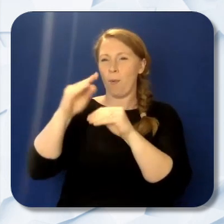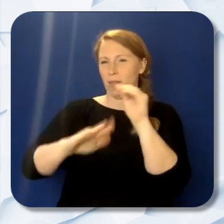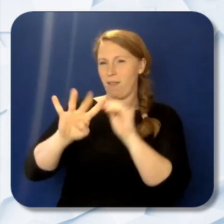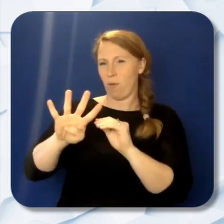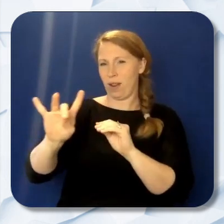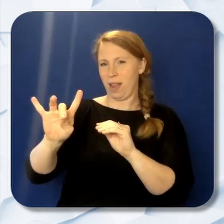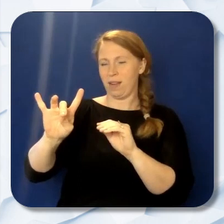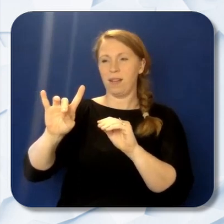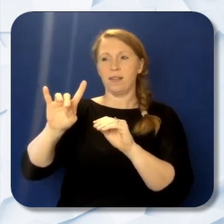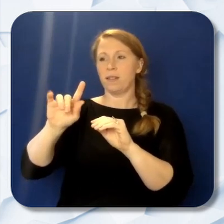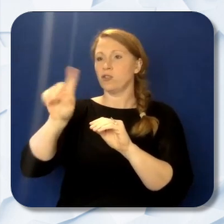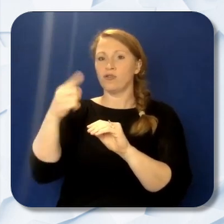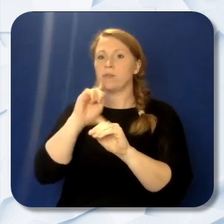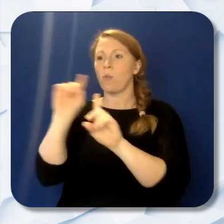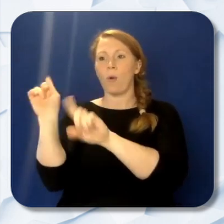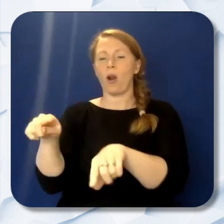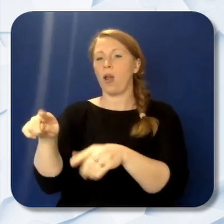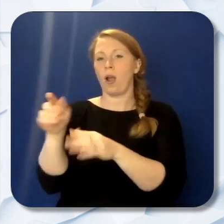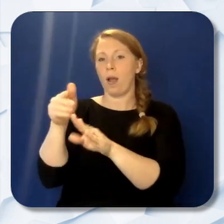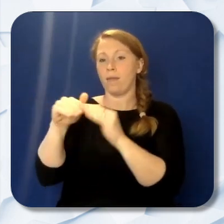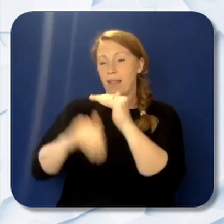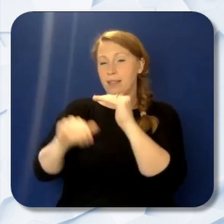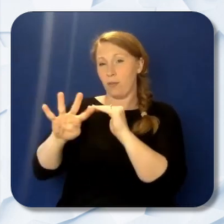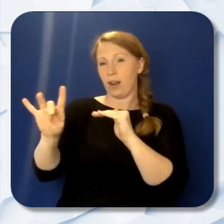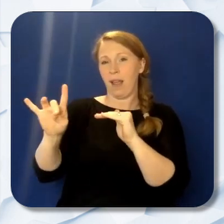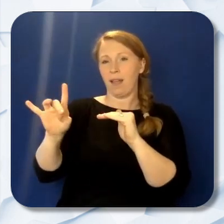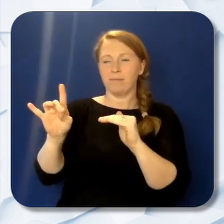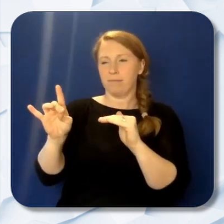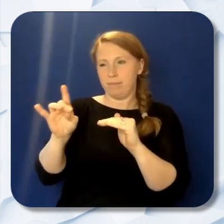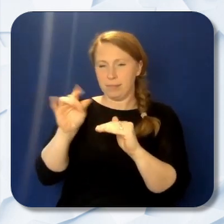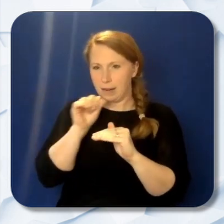at DHCS. That's a go of our emails at the bottom. And it's also on the application form,